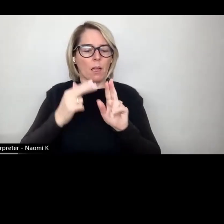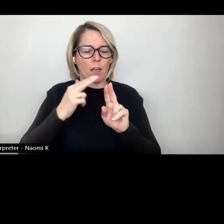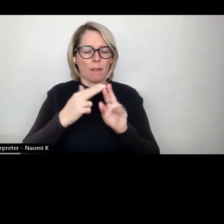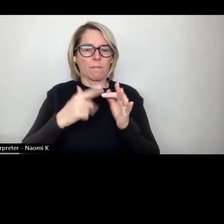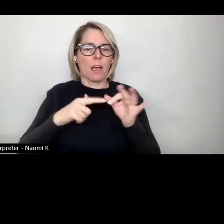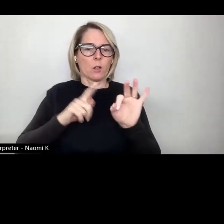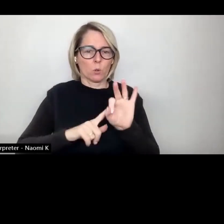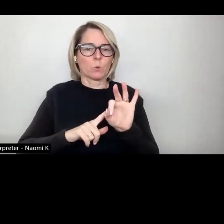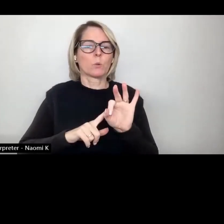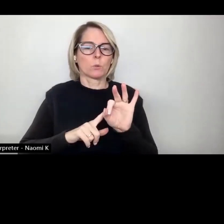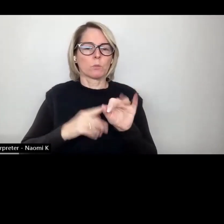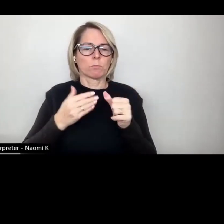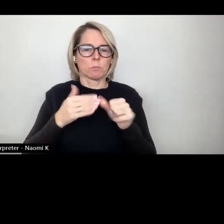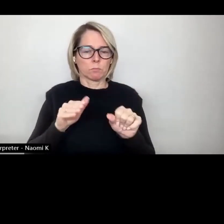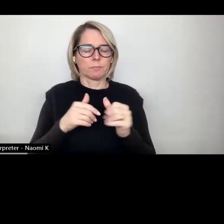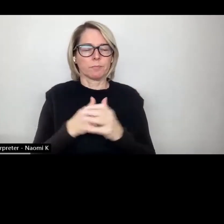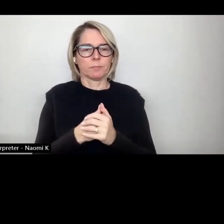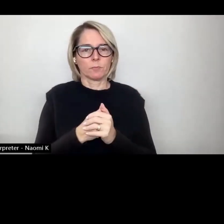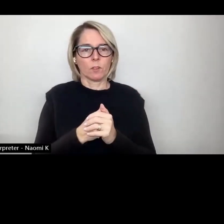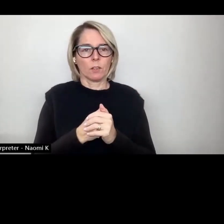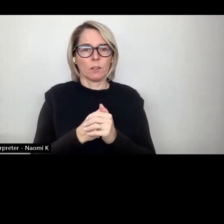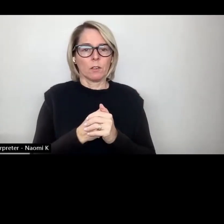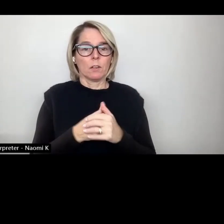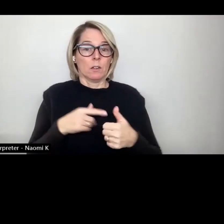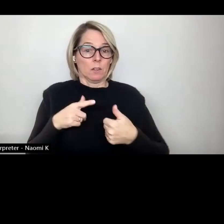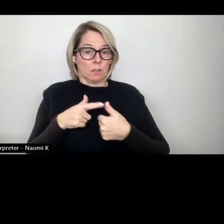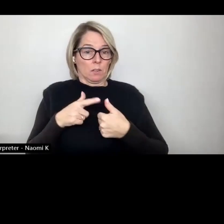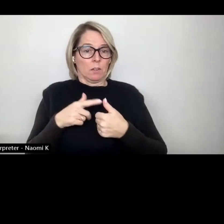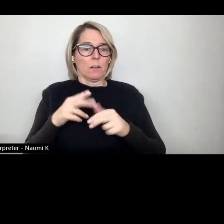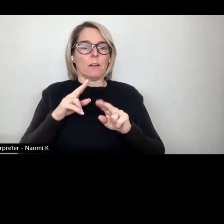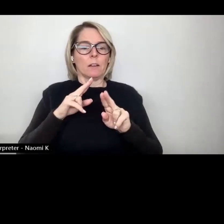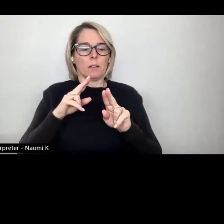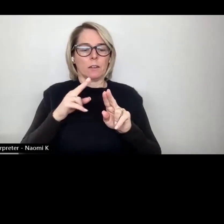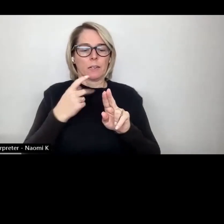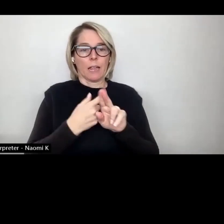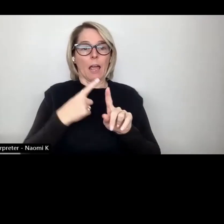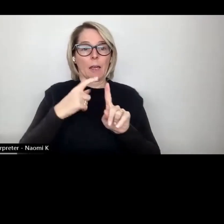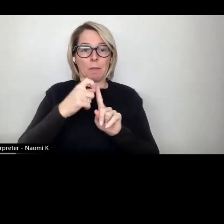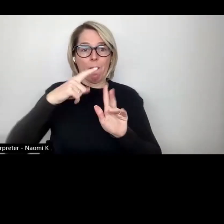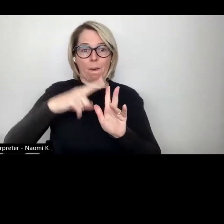So the first thing is that the key performance indicators will reset.